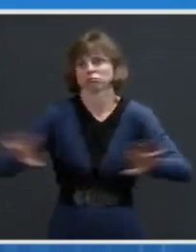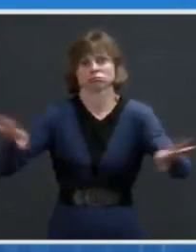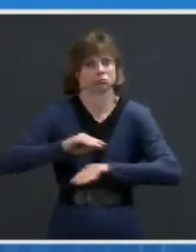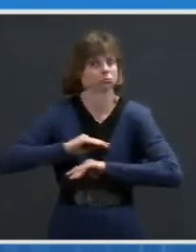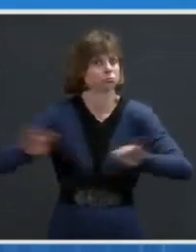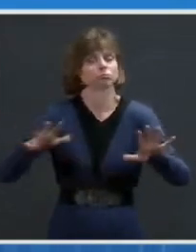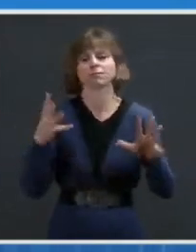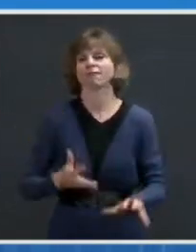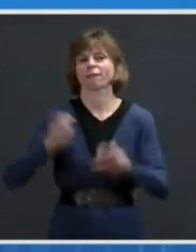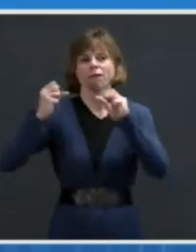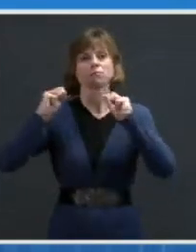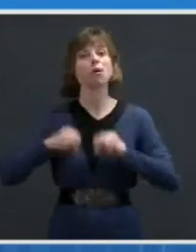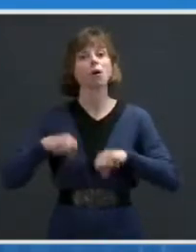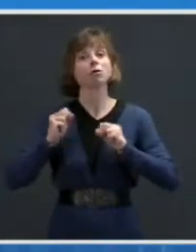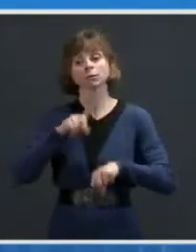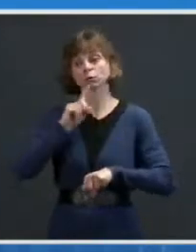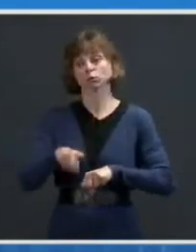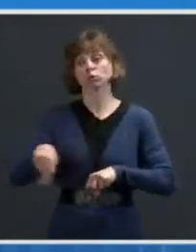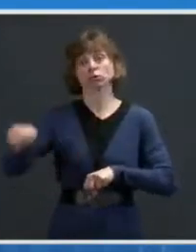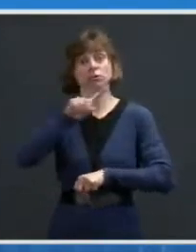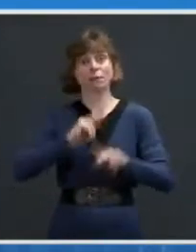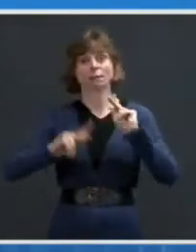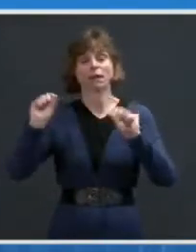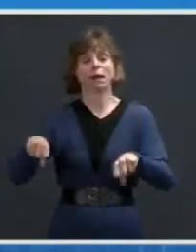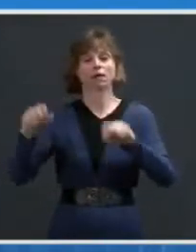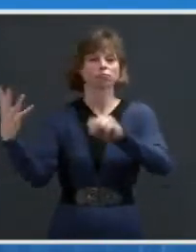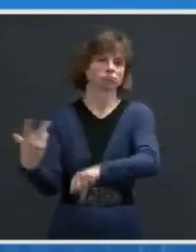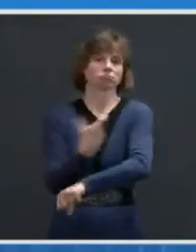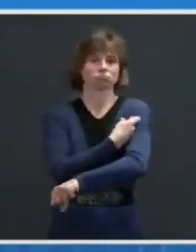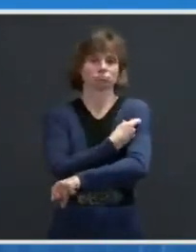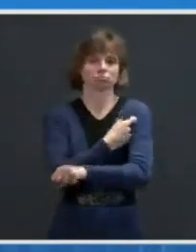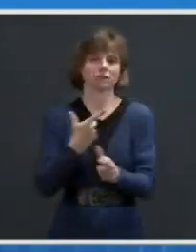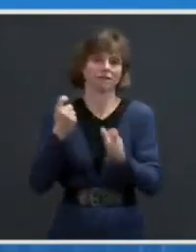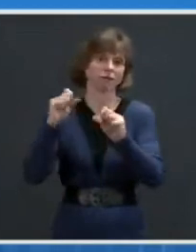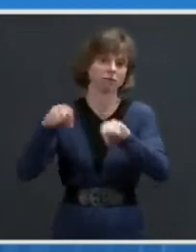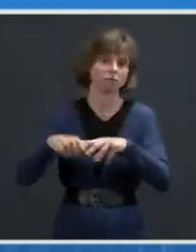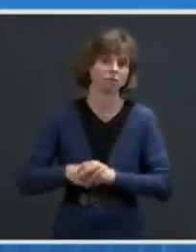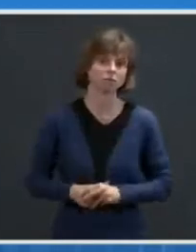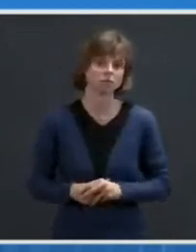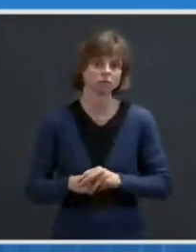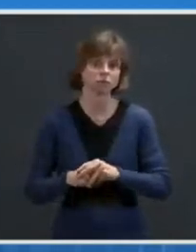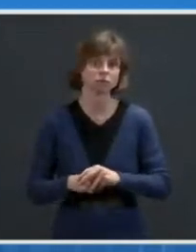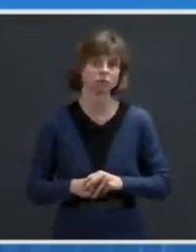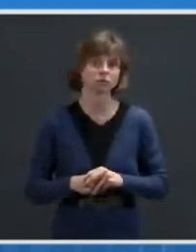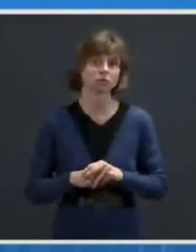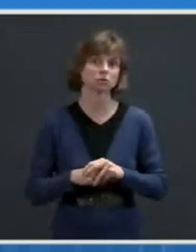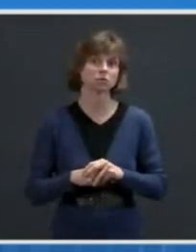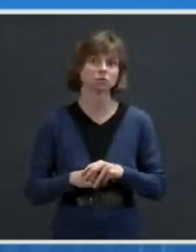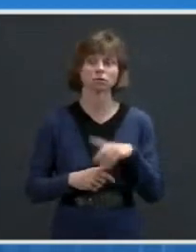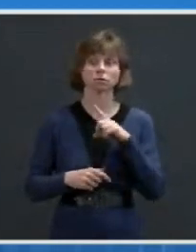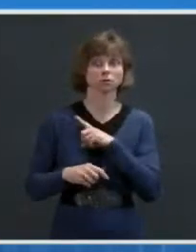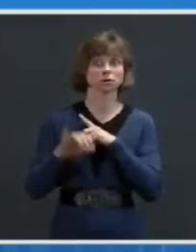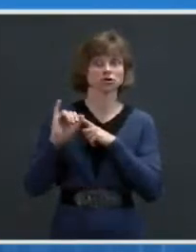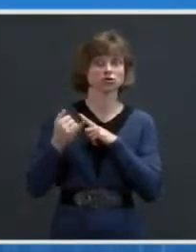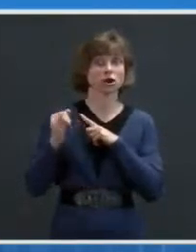& JOHNSON'S CURRENT INVENTORY. WE ARE GETTING THESE DOSES OUT THE DOOR RIGHT WAY TO ENSURE